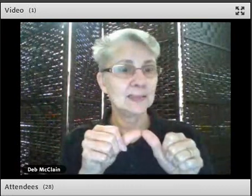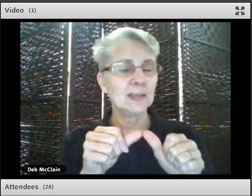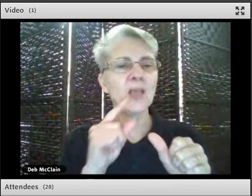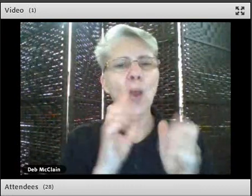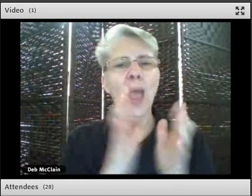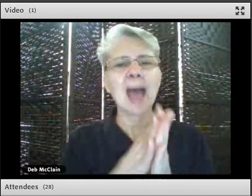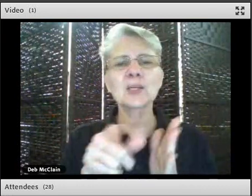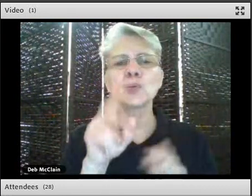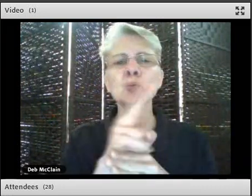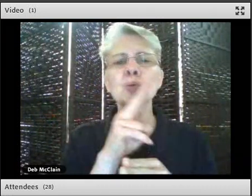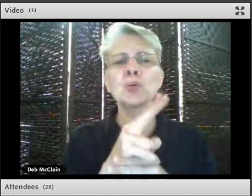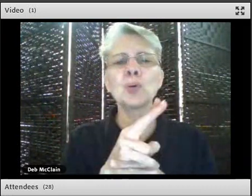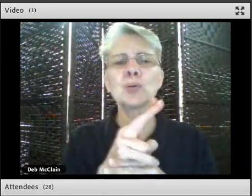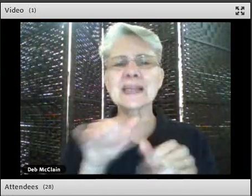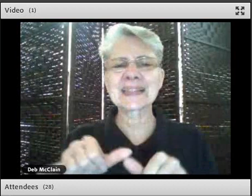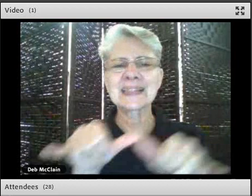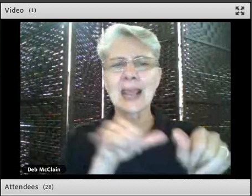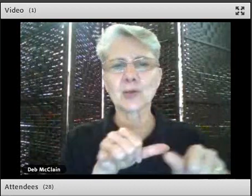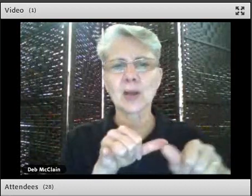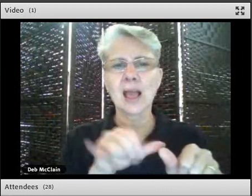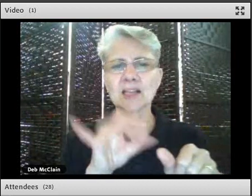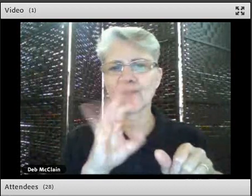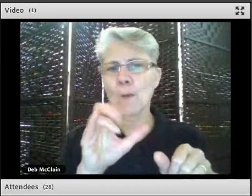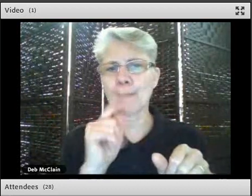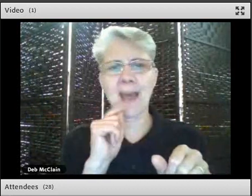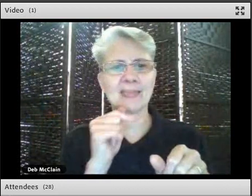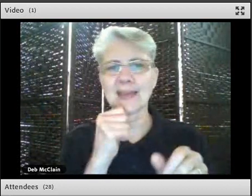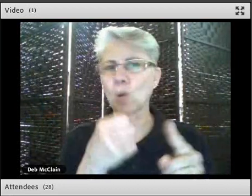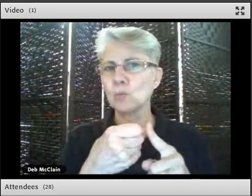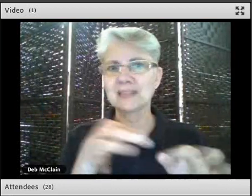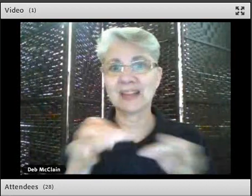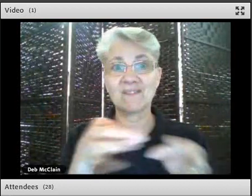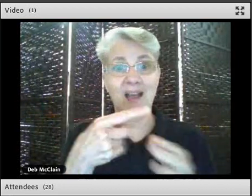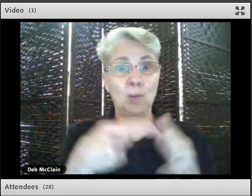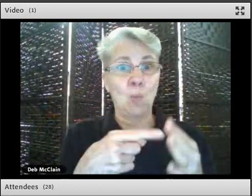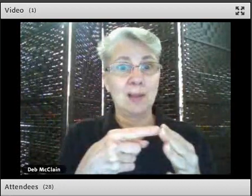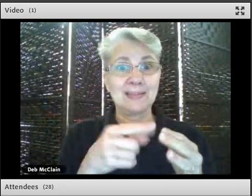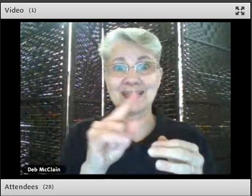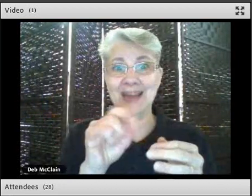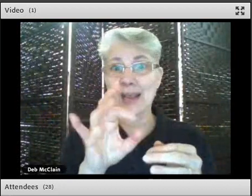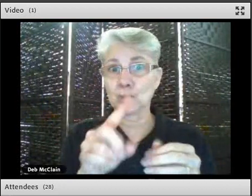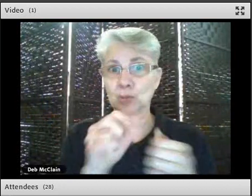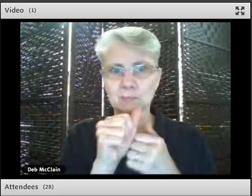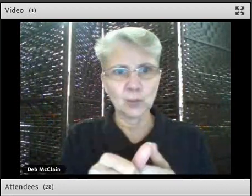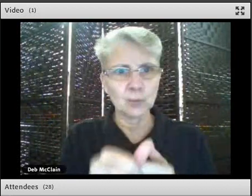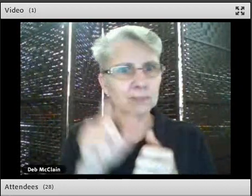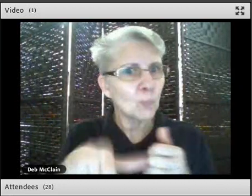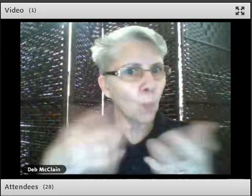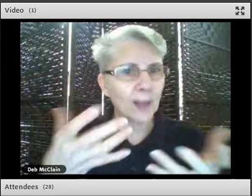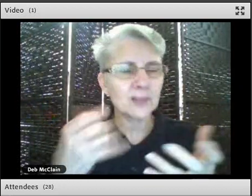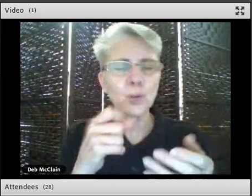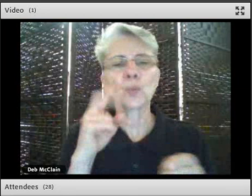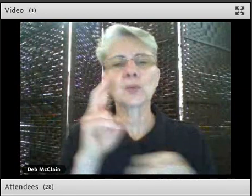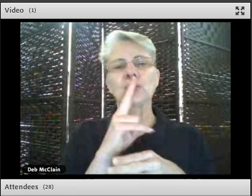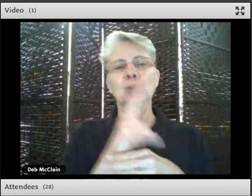So you can use one that you create on your own. You could follow the Name Authority File.